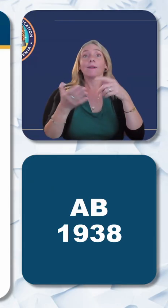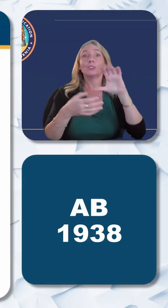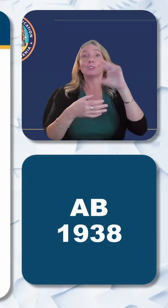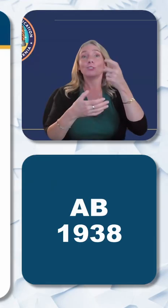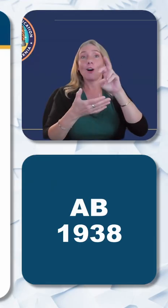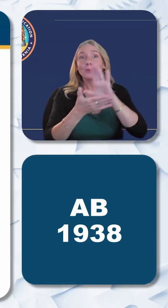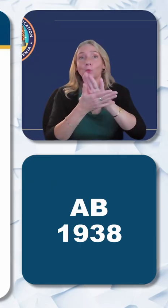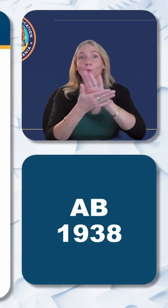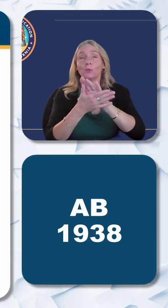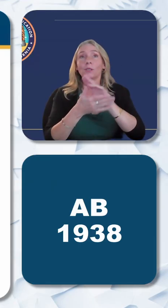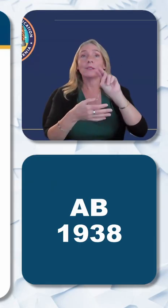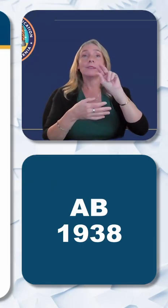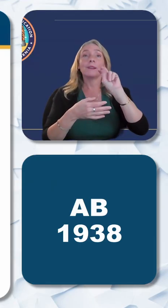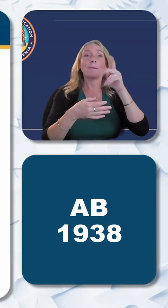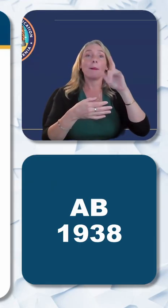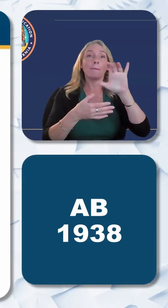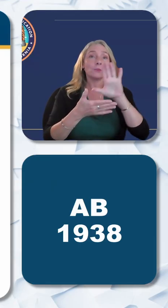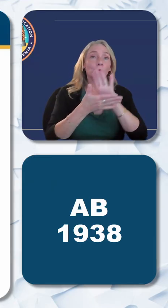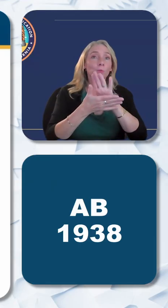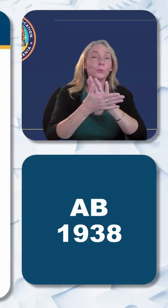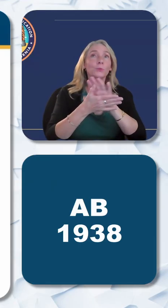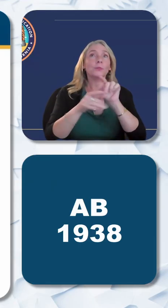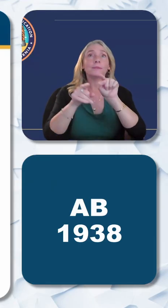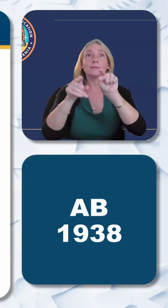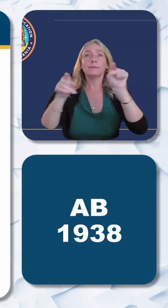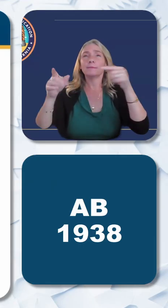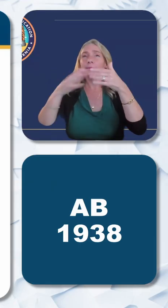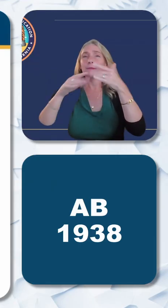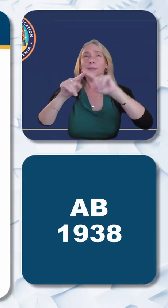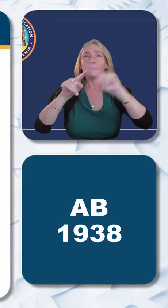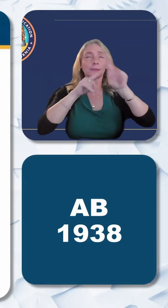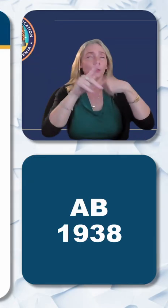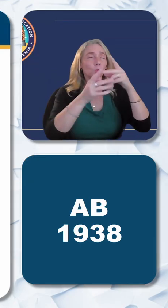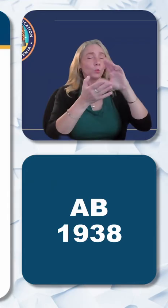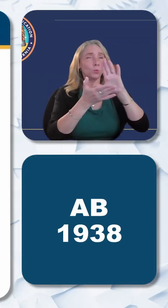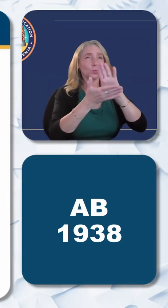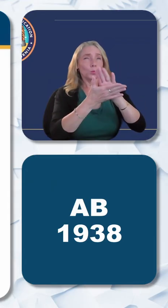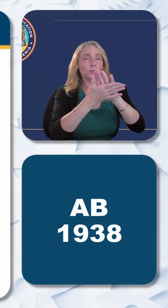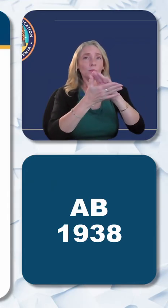School for the Deaf, School for the Blind, charter schools, non-public schools.